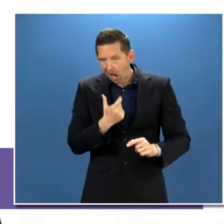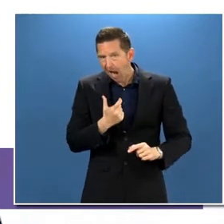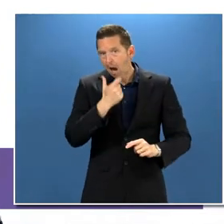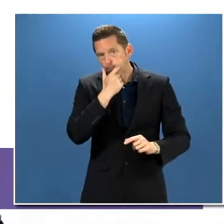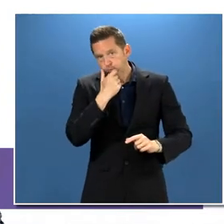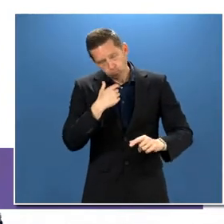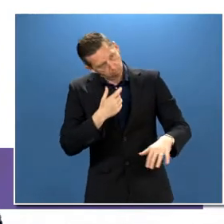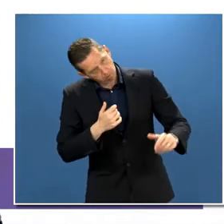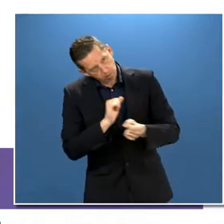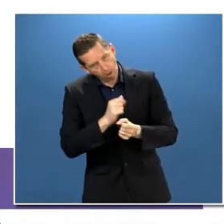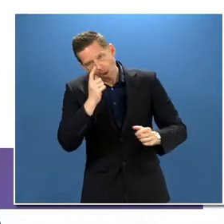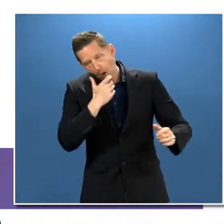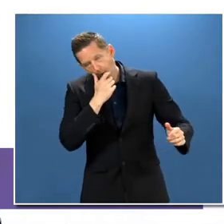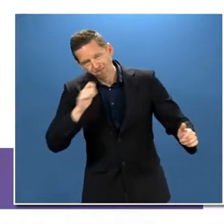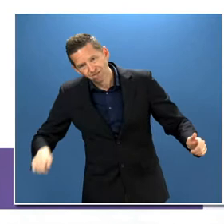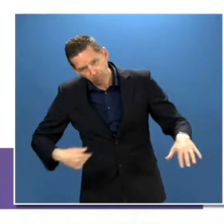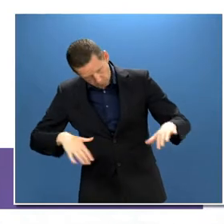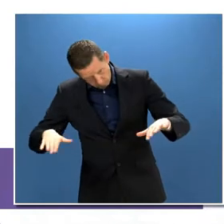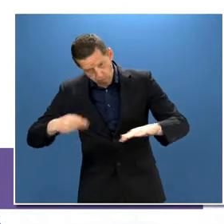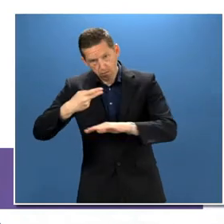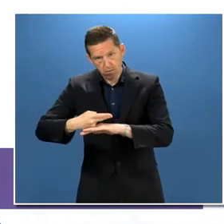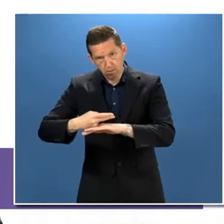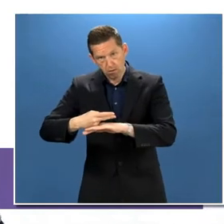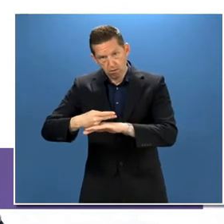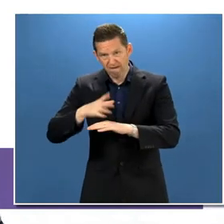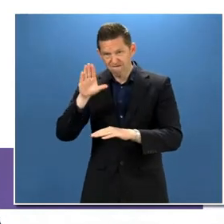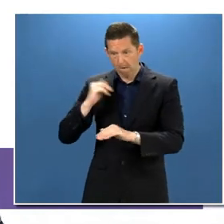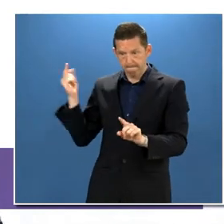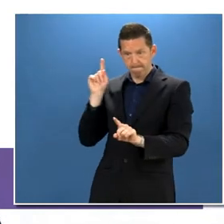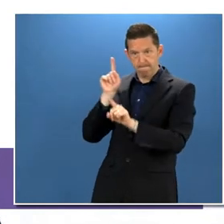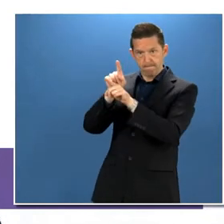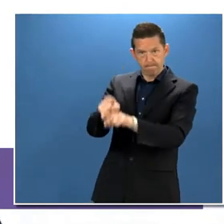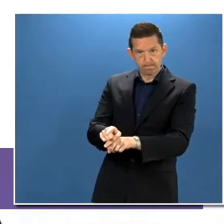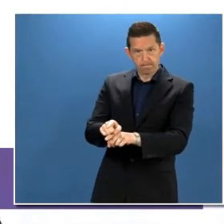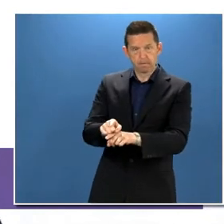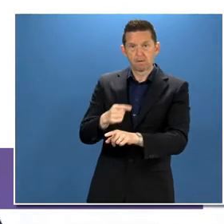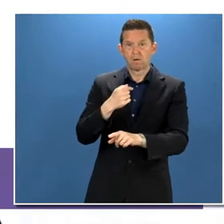What that led to was a circumstance where I became what is called a complete